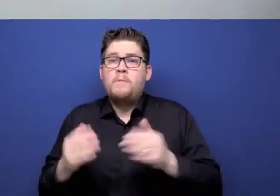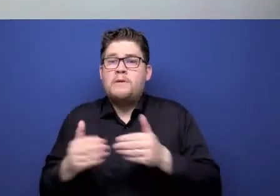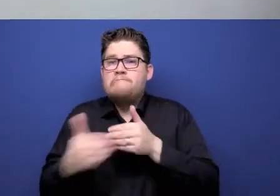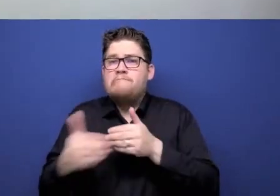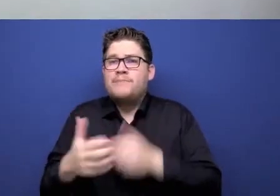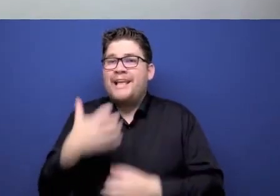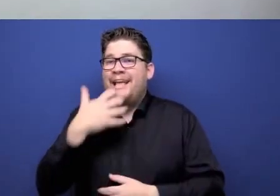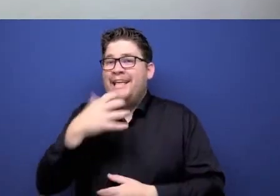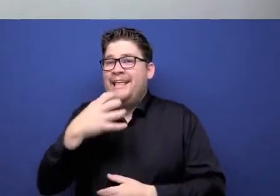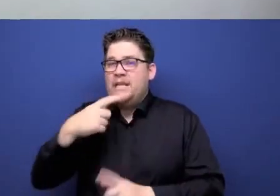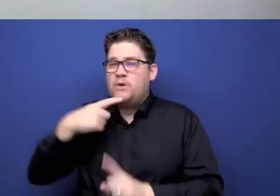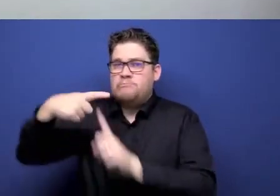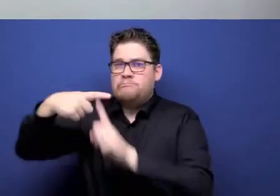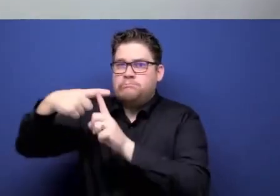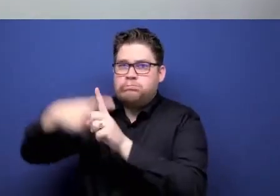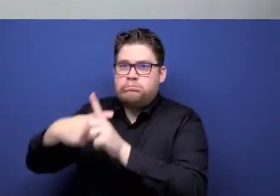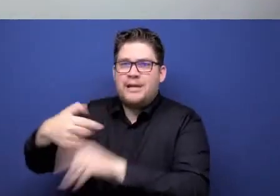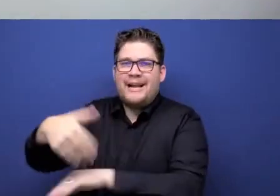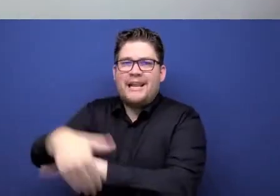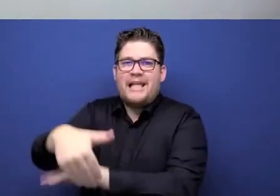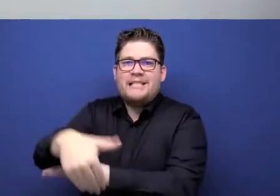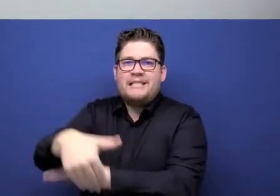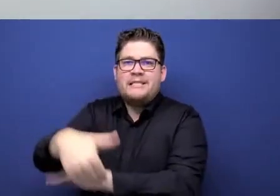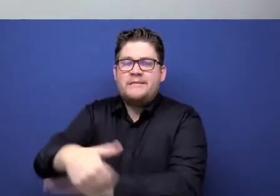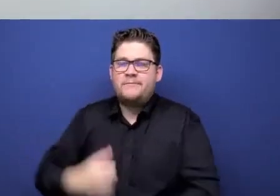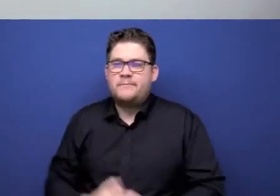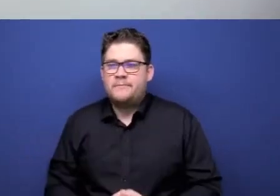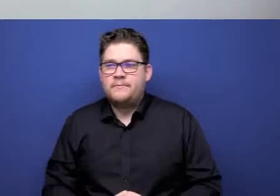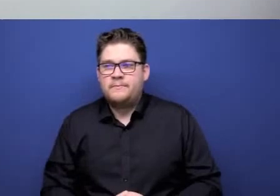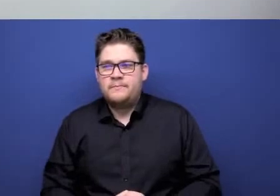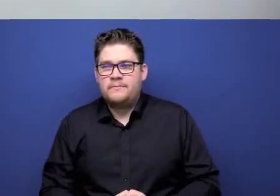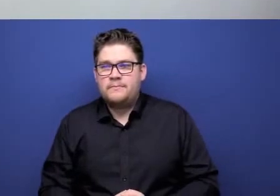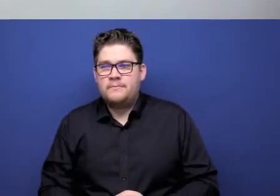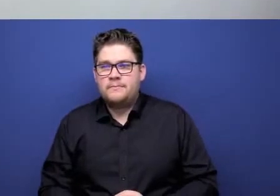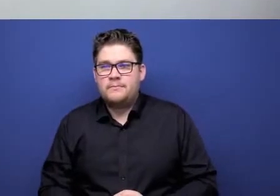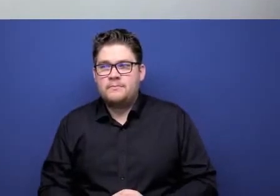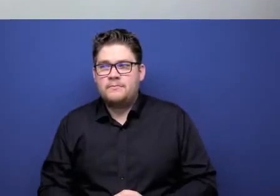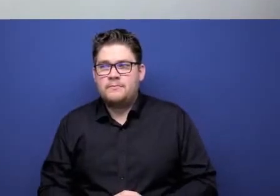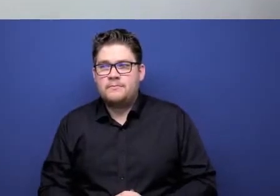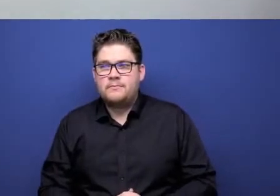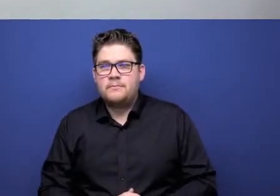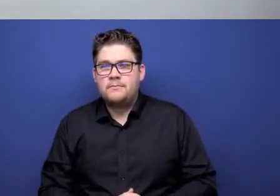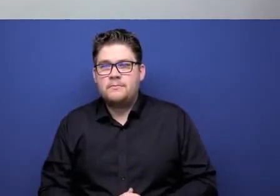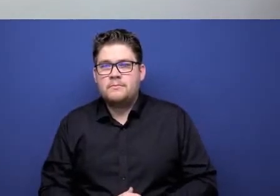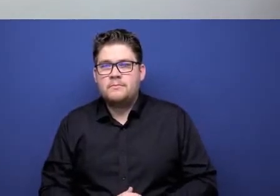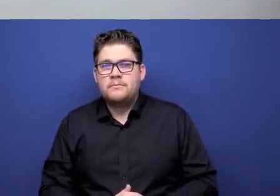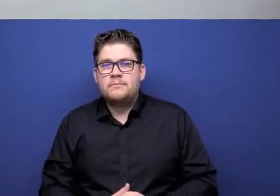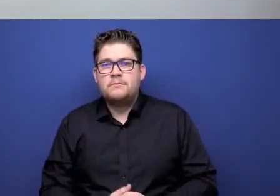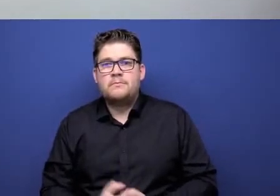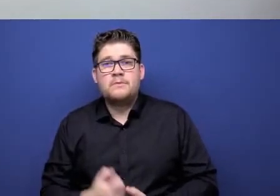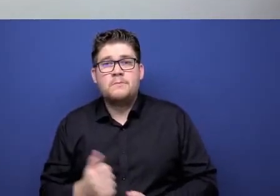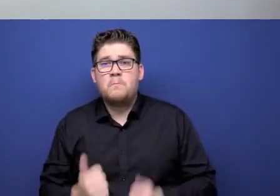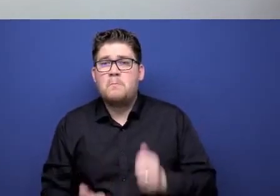that's what we, uh is the most dangerous is when we don't get cooling in the evening, but